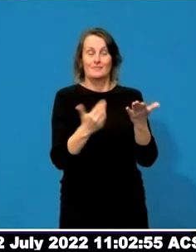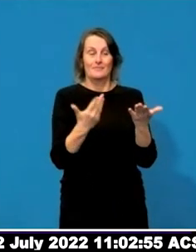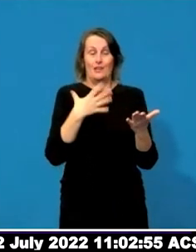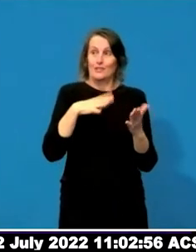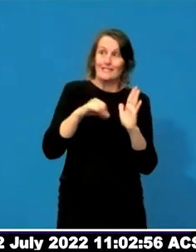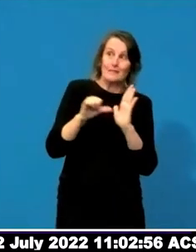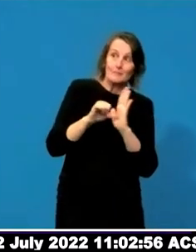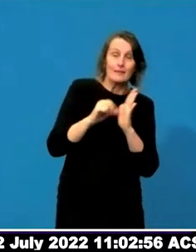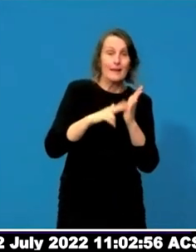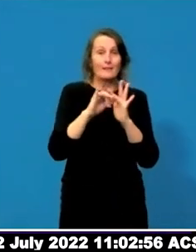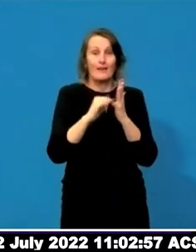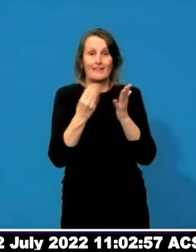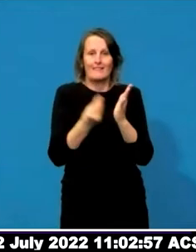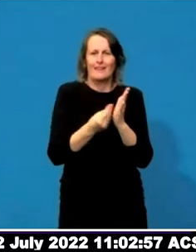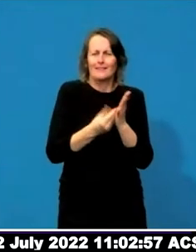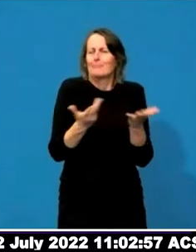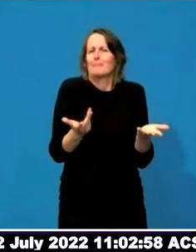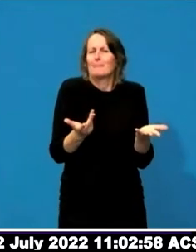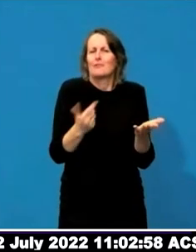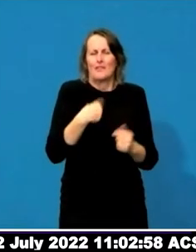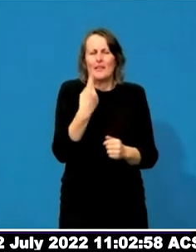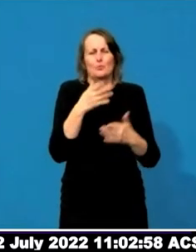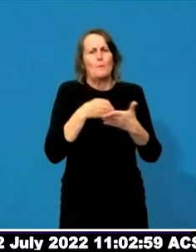So, I think that's potentially one of the barriers.